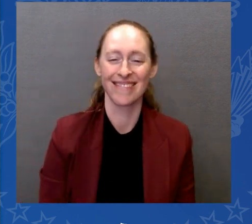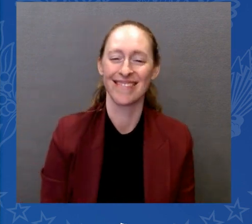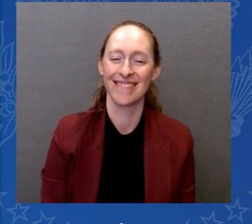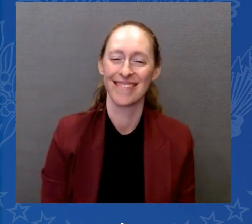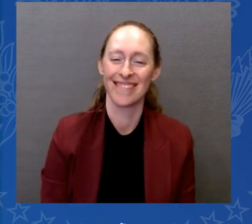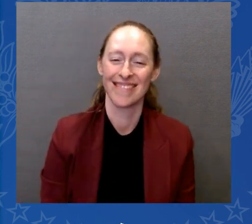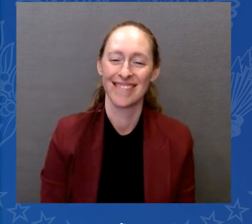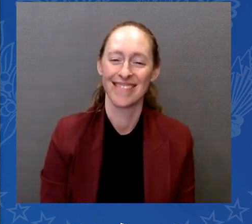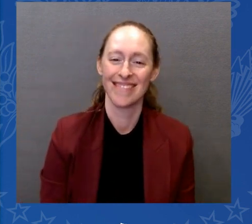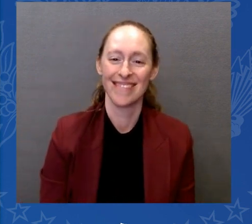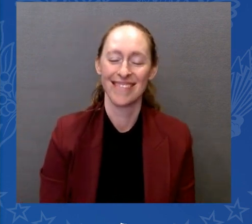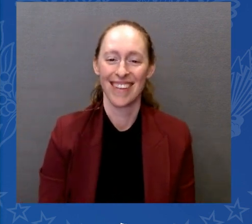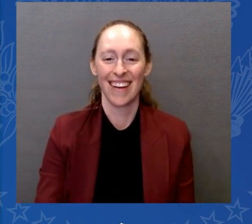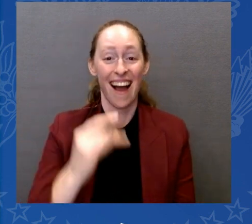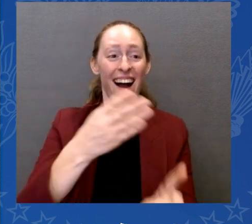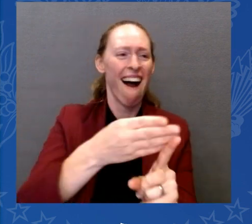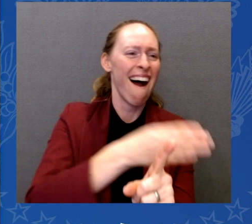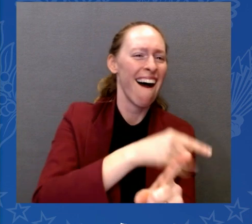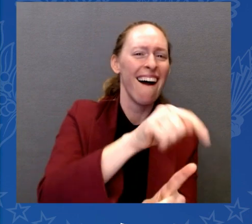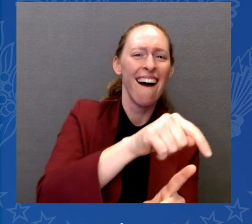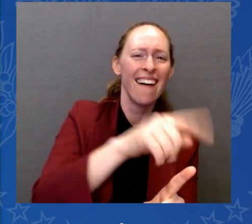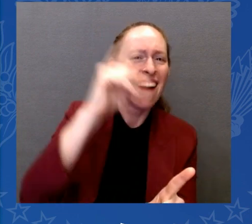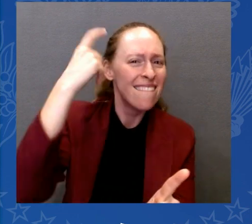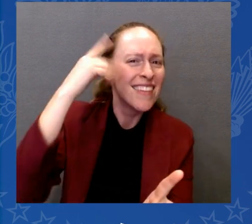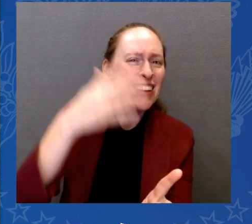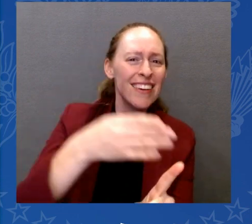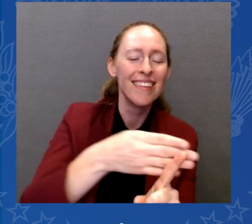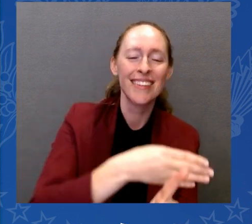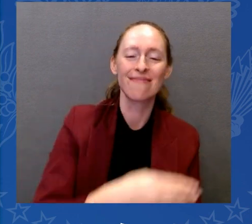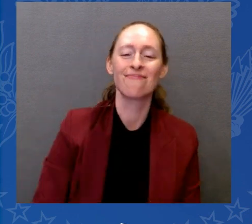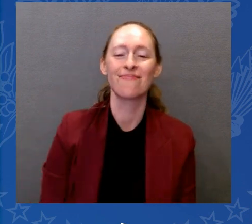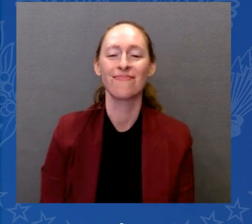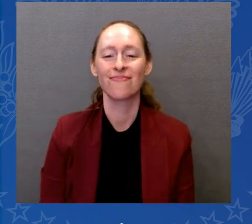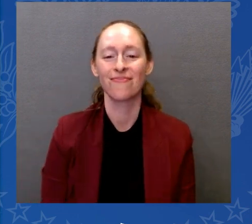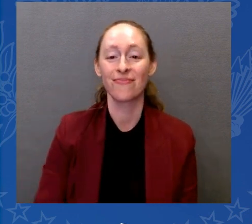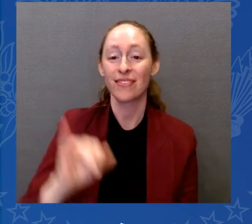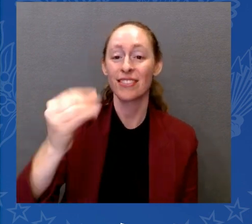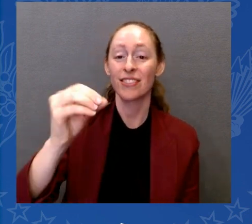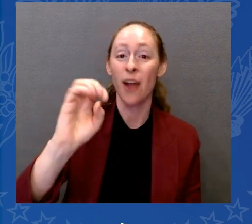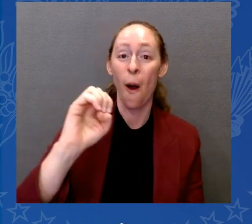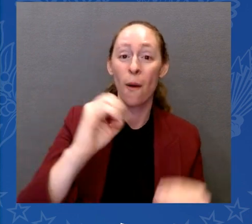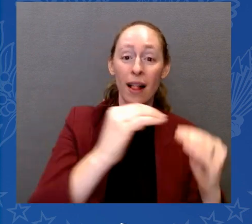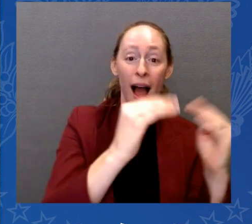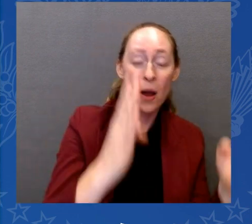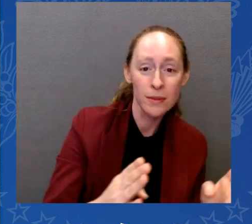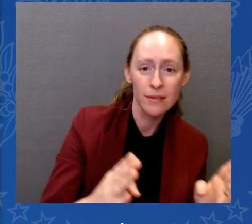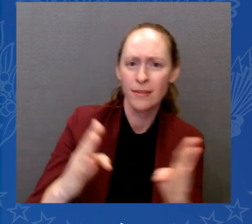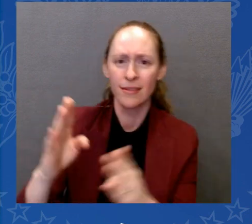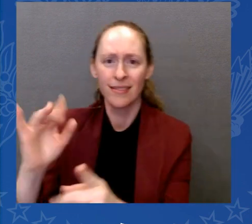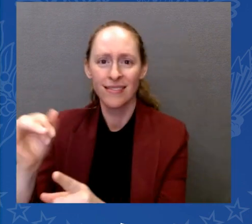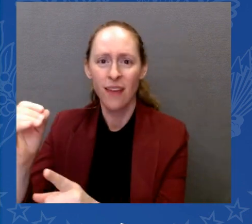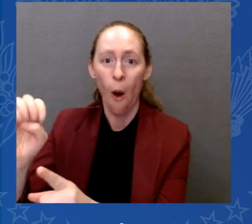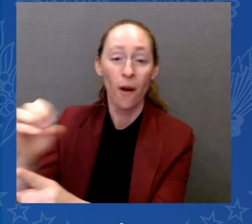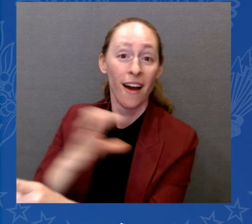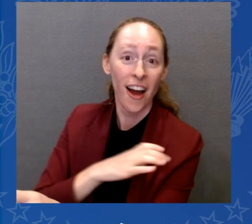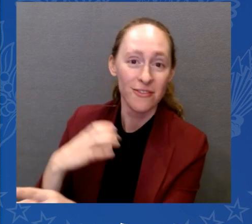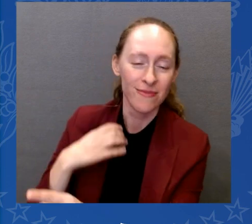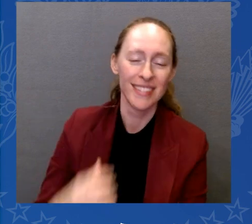But Joe from the House, and John and Michael -- all of you have been determined, over the years, to protect these sacred and historic lands.